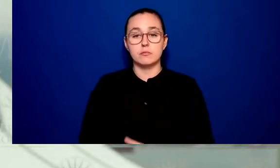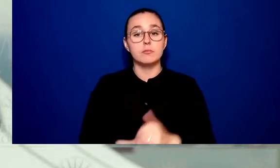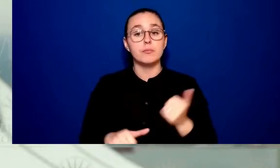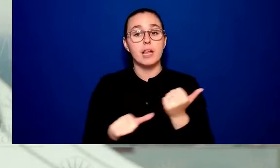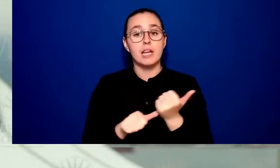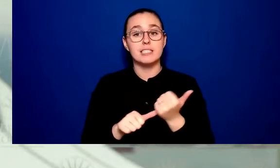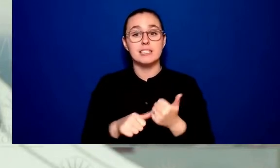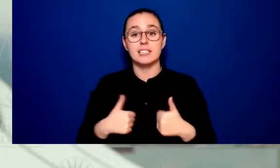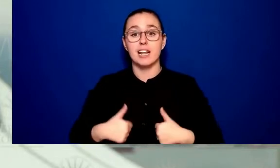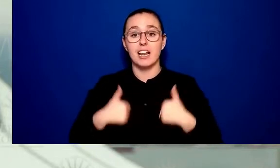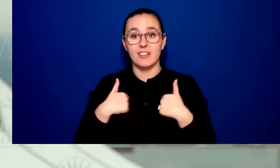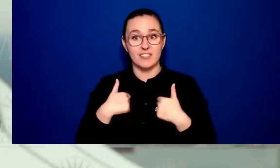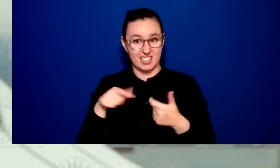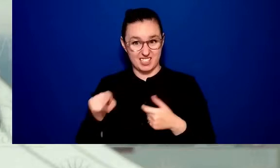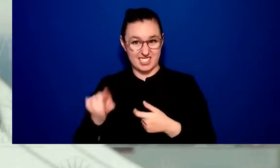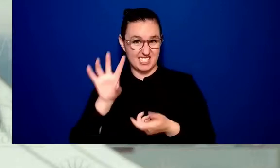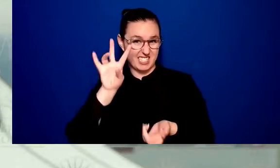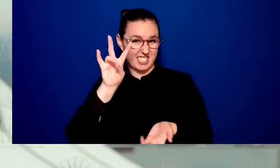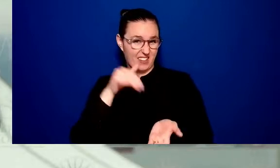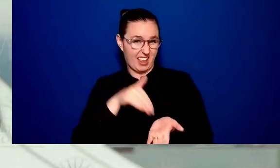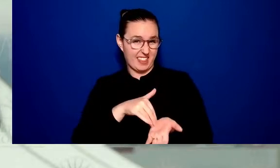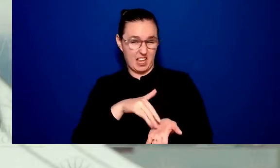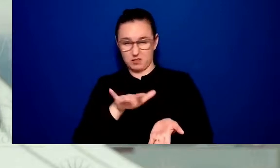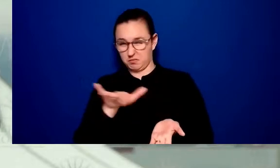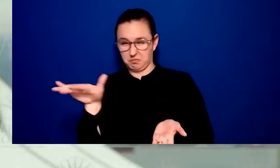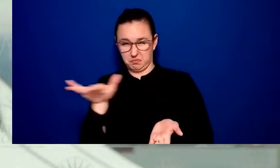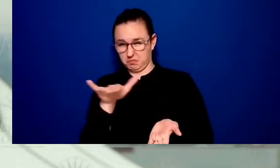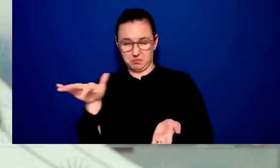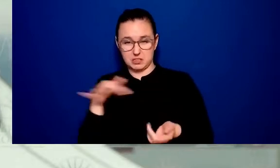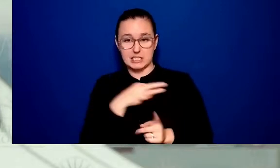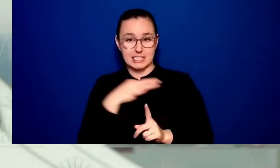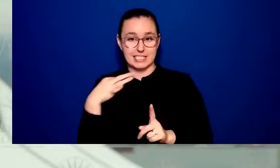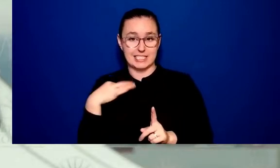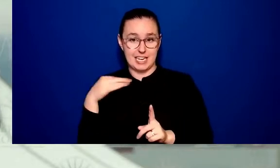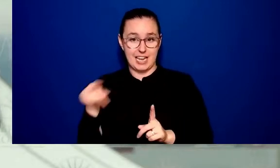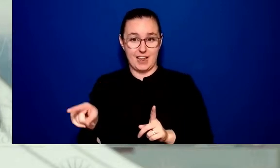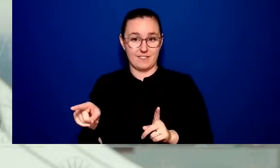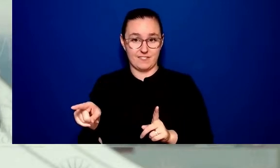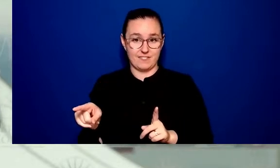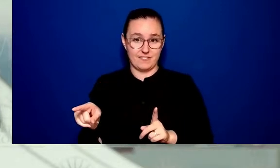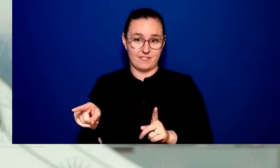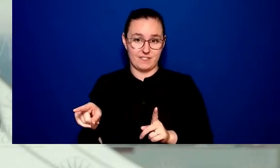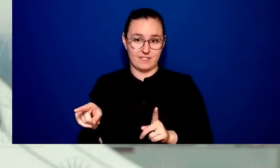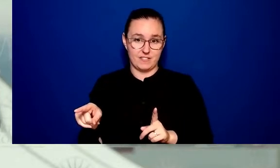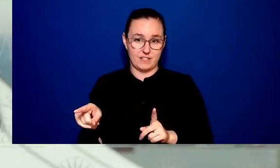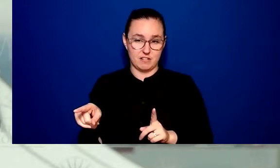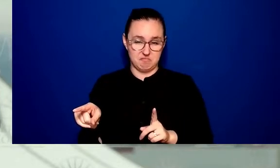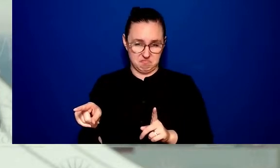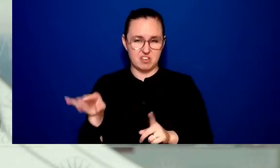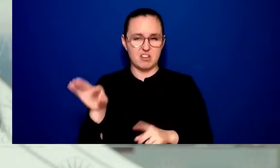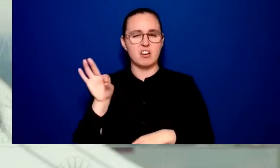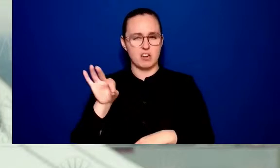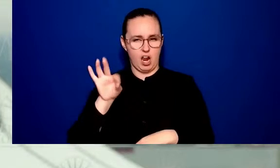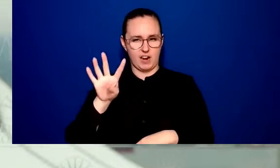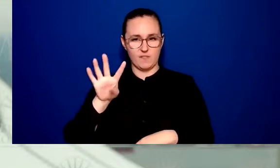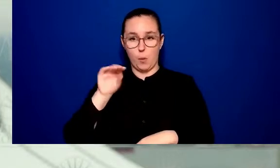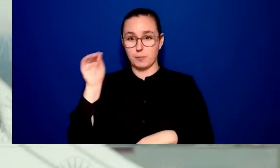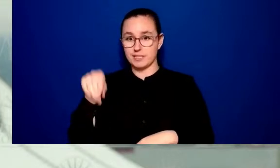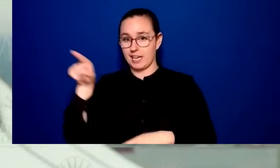significant area, which is long term care. Number is 94%